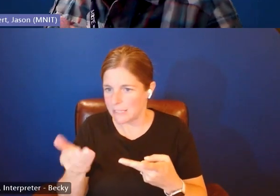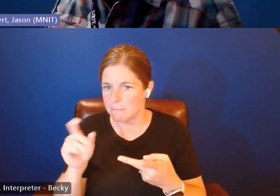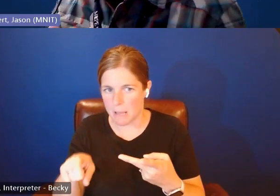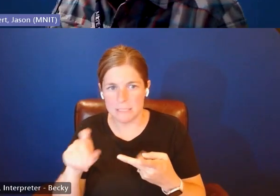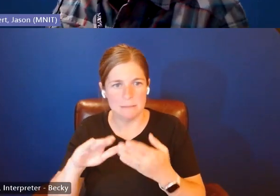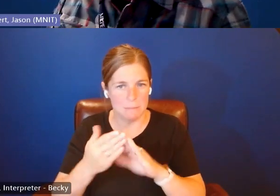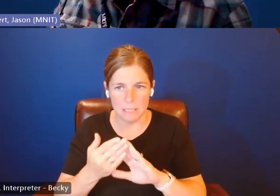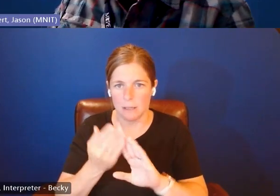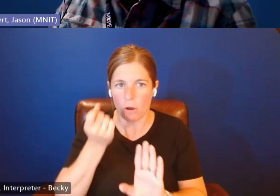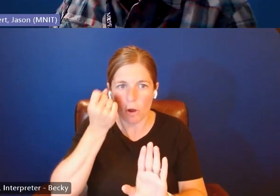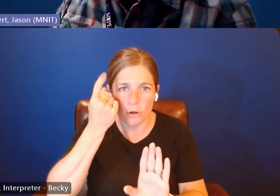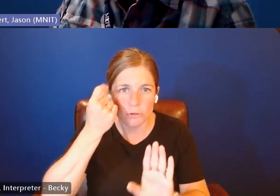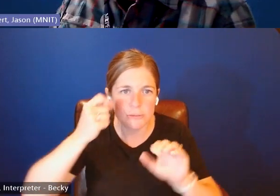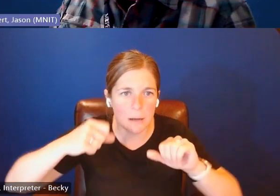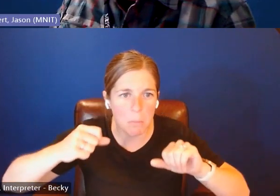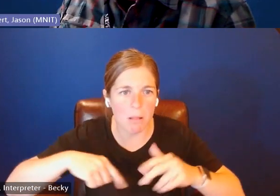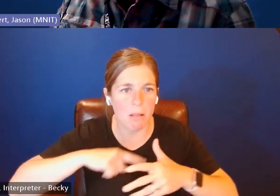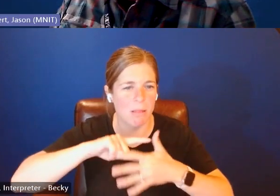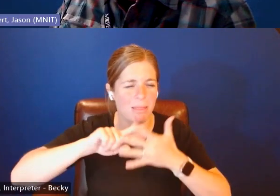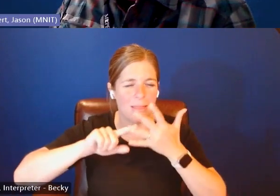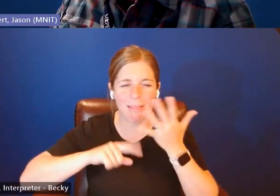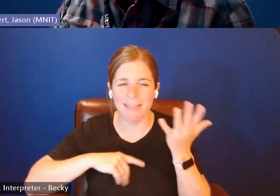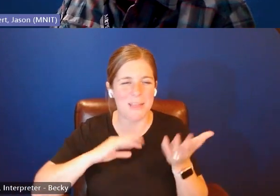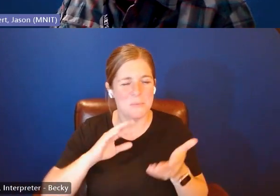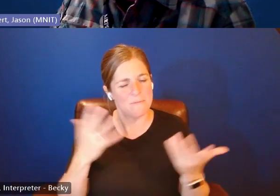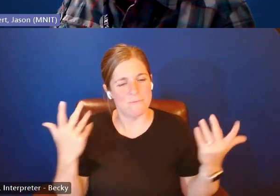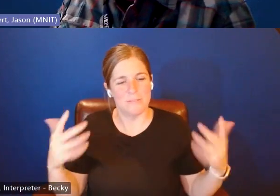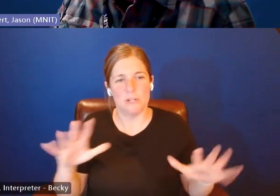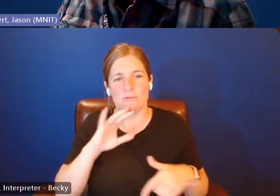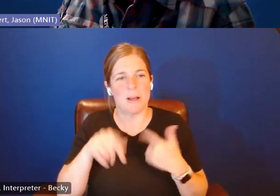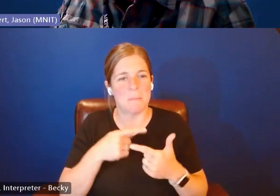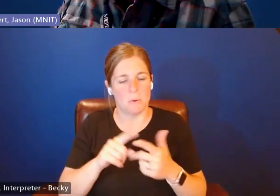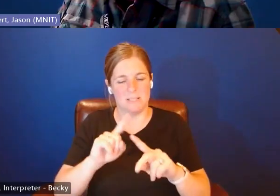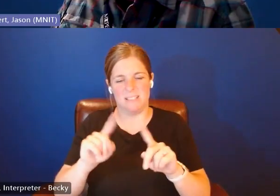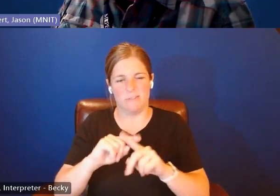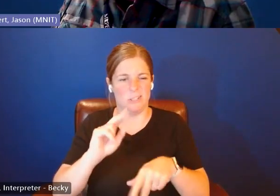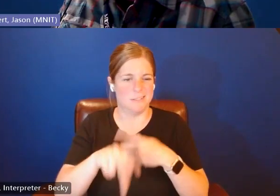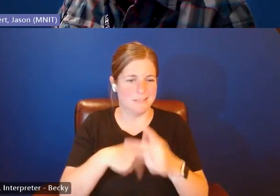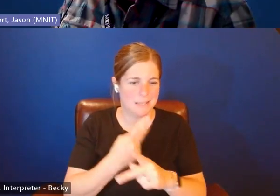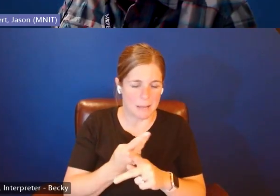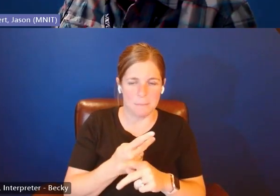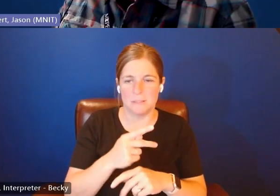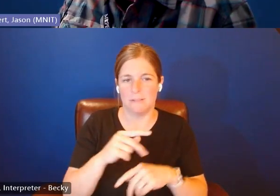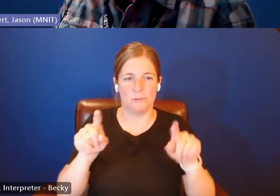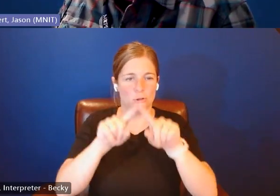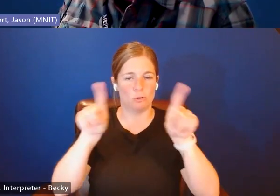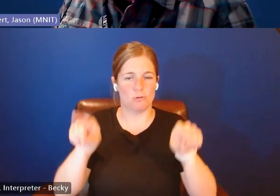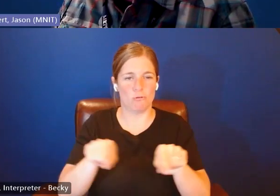And we've already talked about the different kinds of screen readers, treat the content a little bit differently.